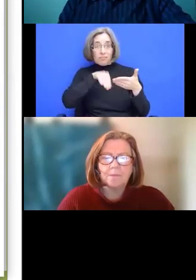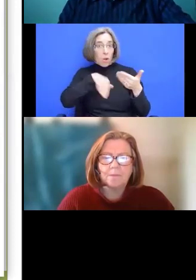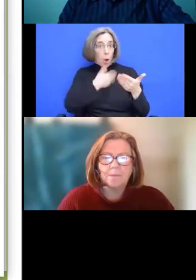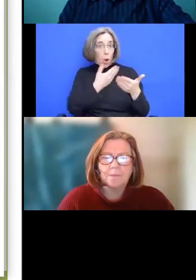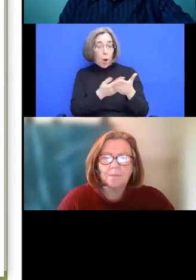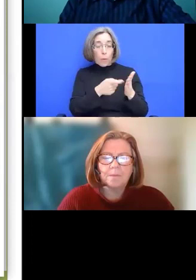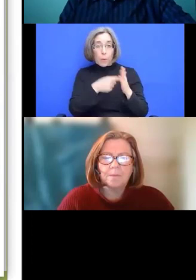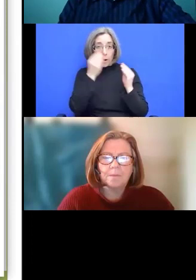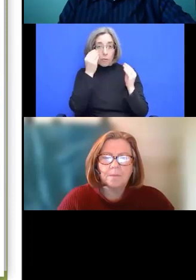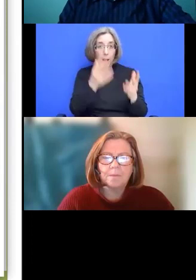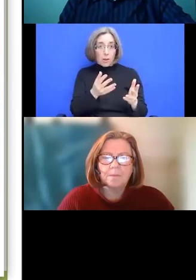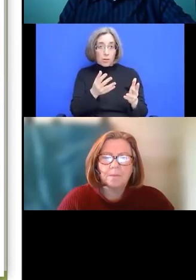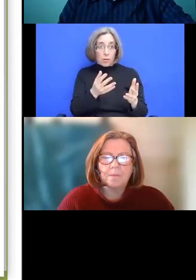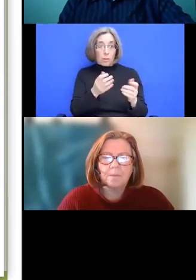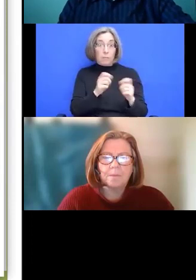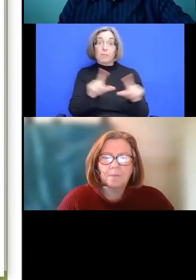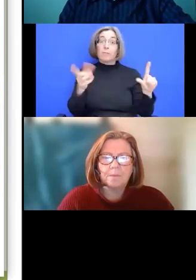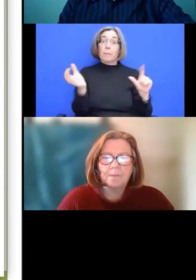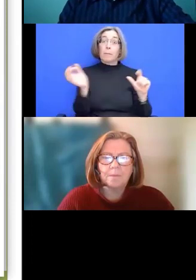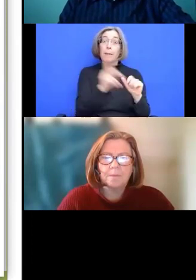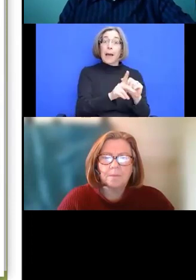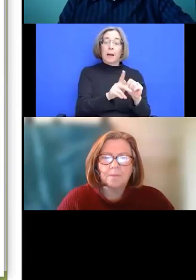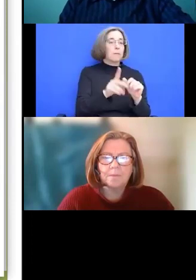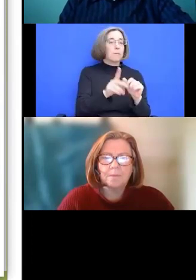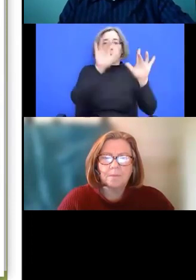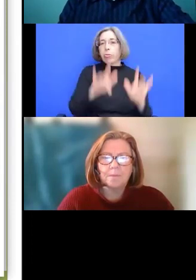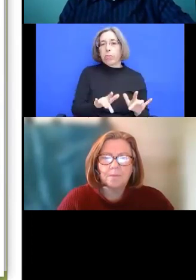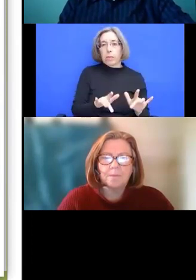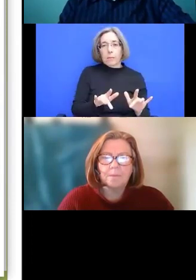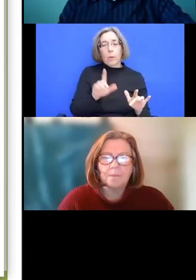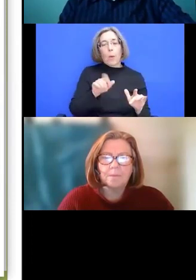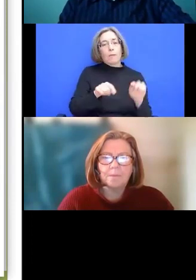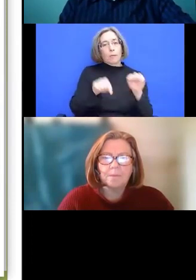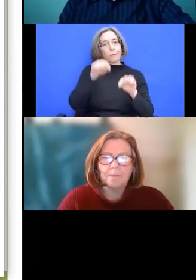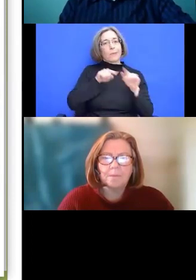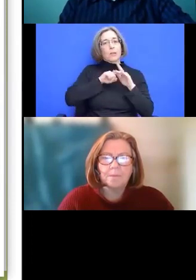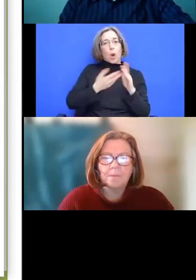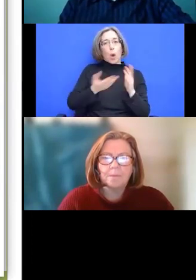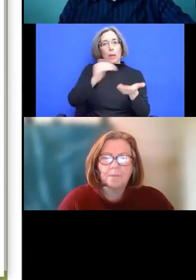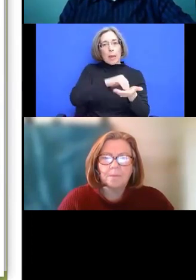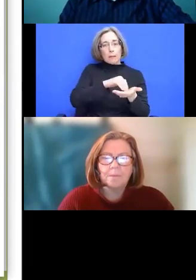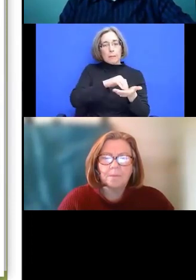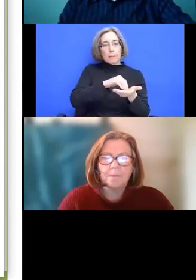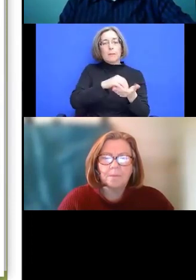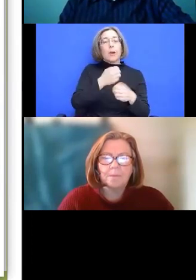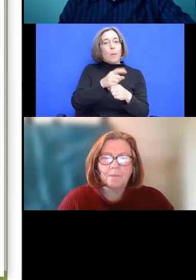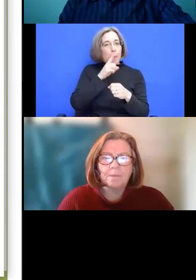then when you come back, everything gets wiped out and you're going to have to start over. So make sure you go through and get everything done